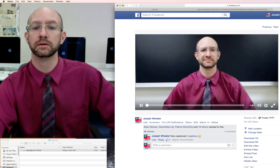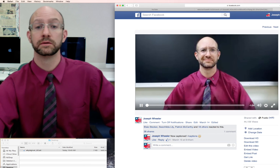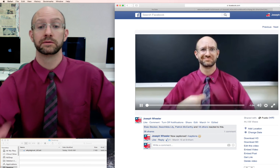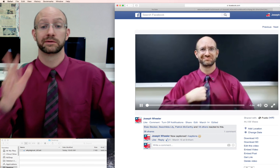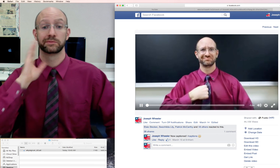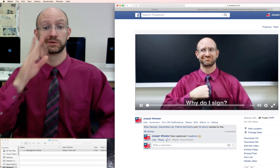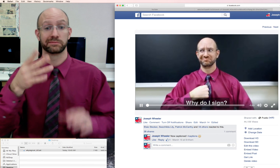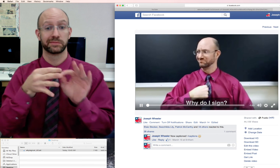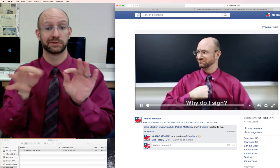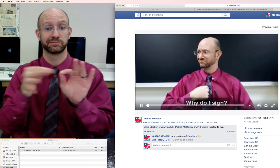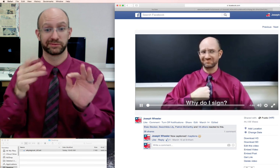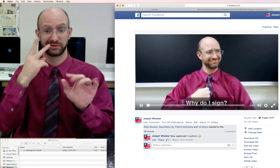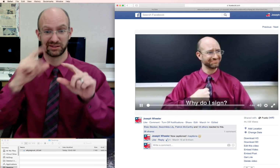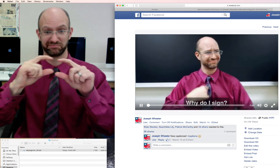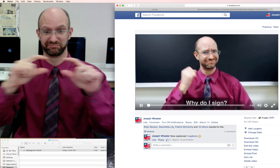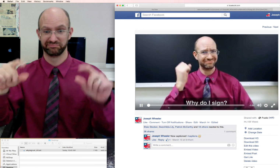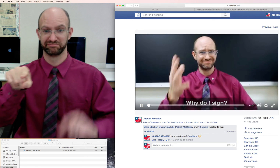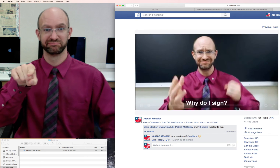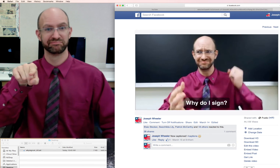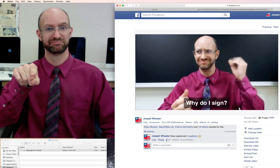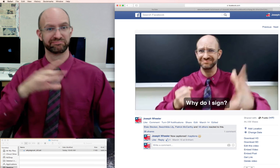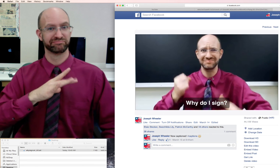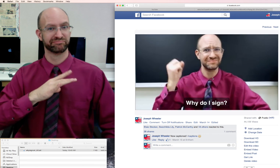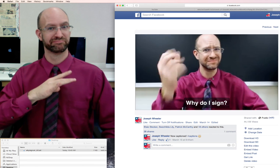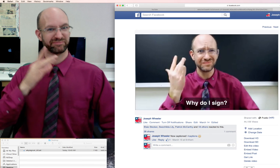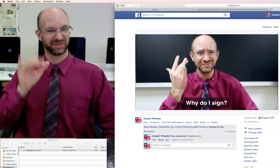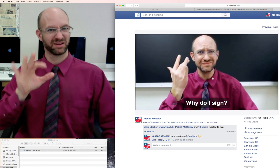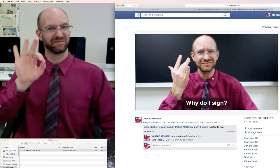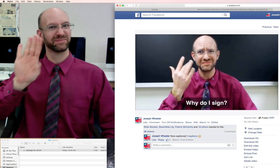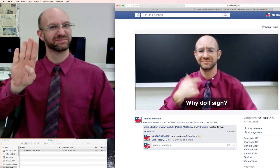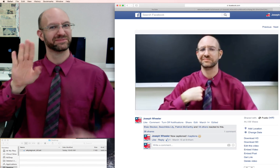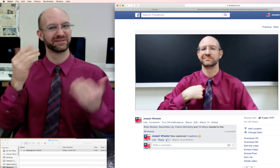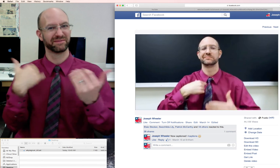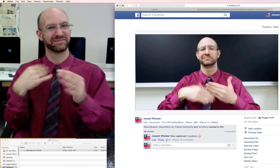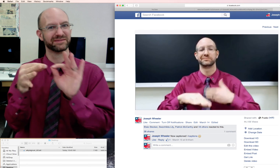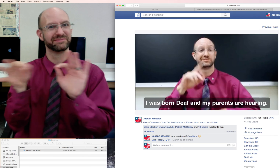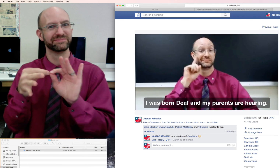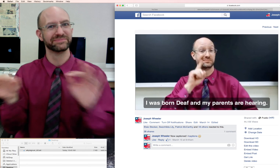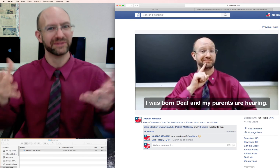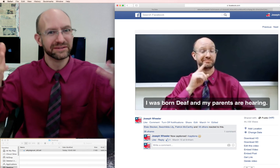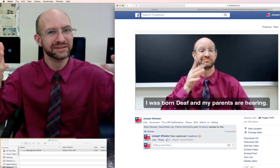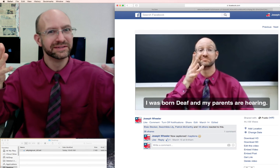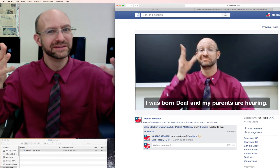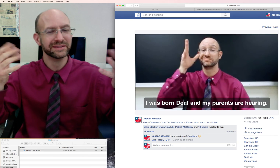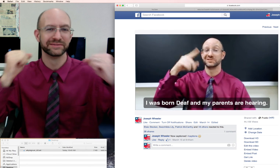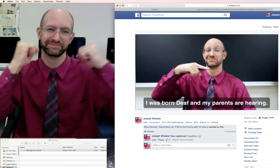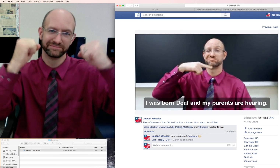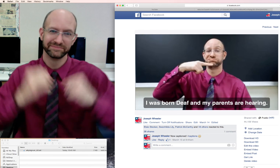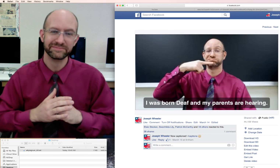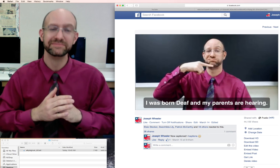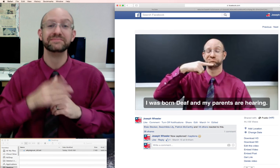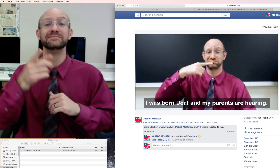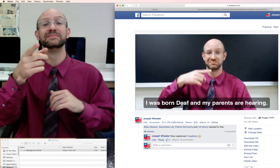You will see captions on your Facebook video. Cool! Now your Facebook video is captioned! Hooray!